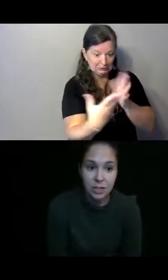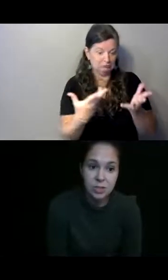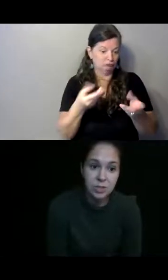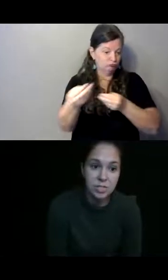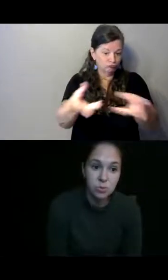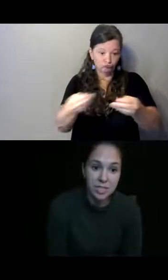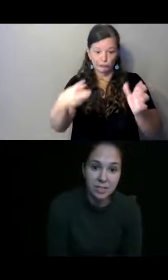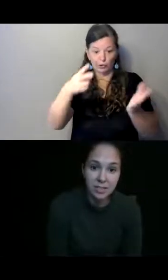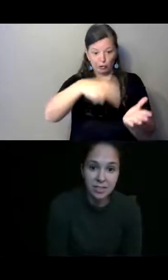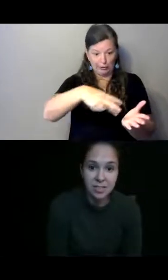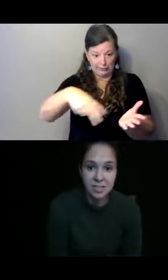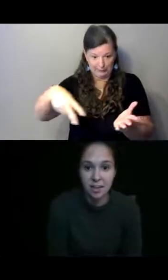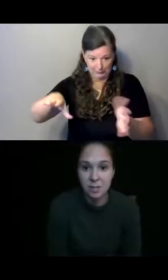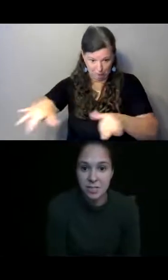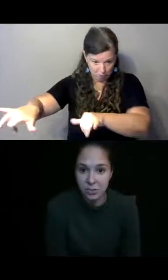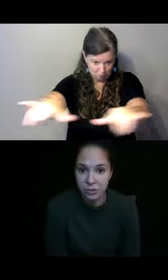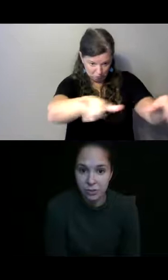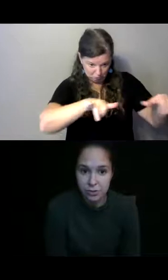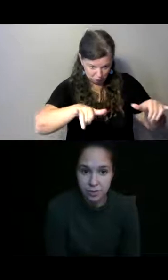The students read the assigned materials.